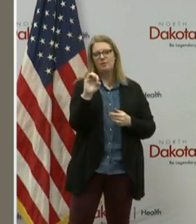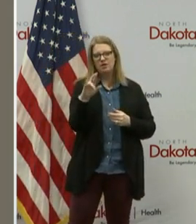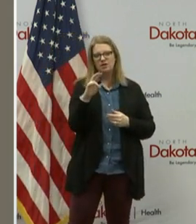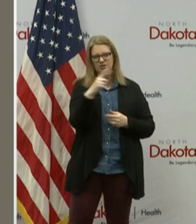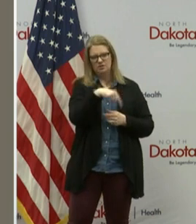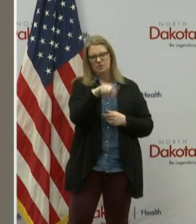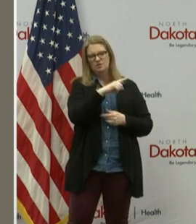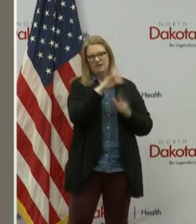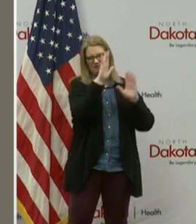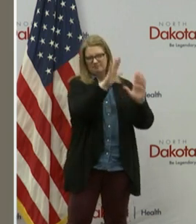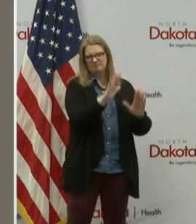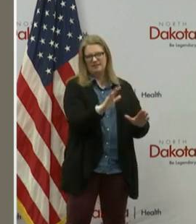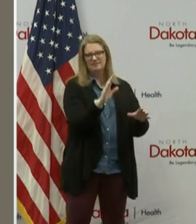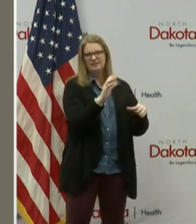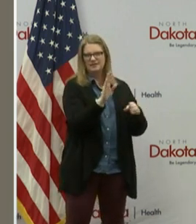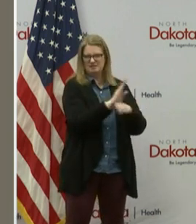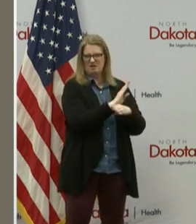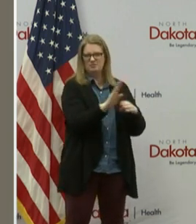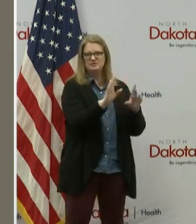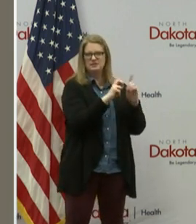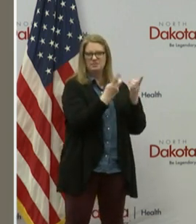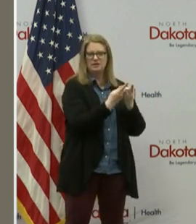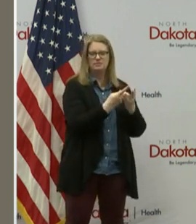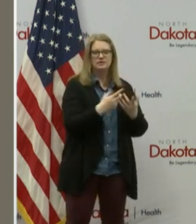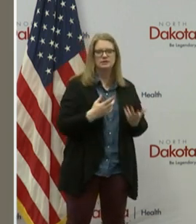LOCAL ANC LOCAL BANKERS.